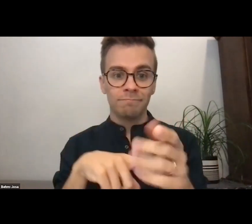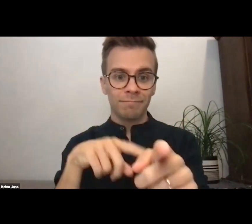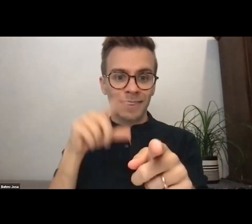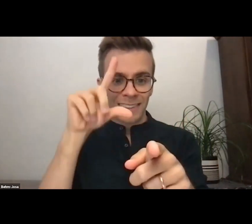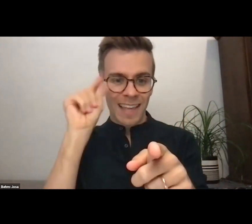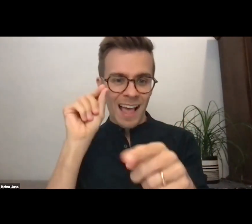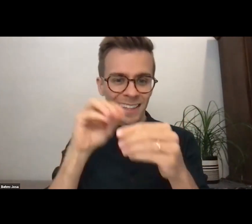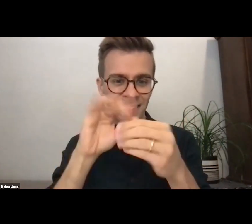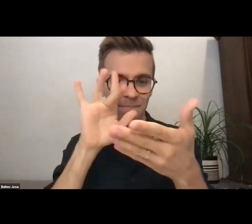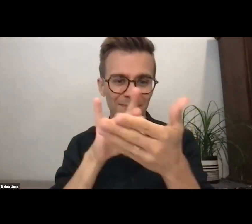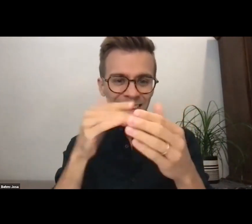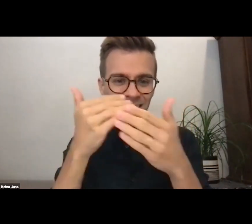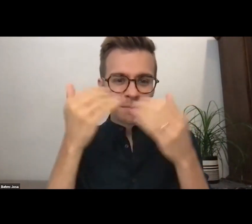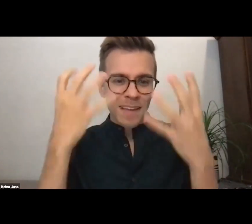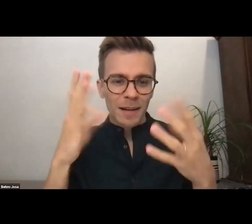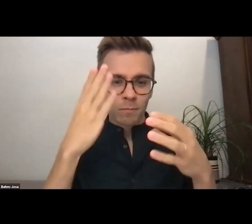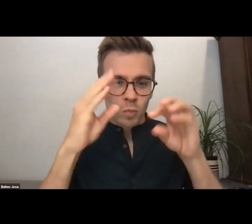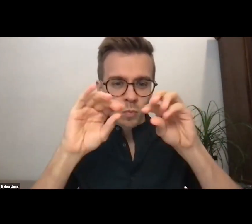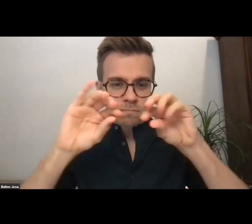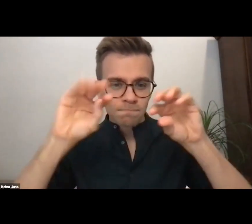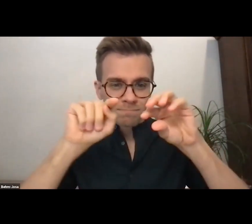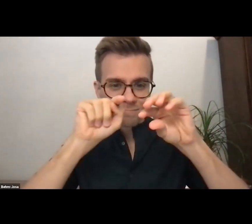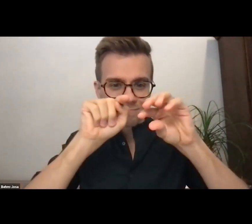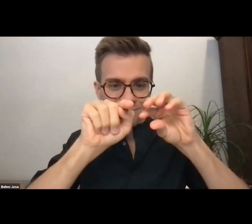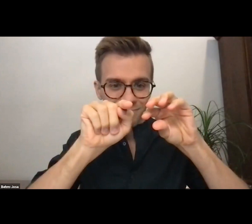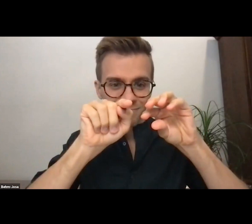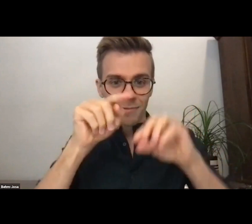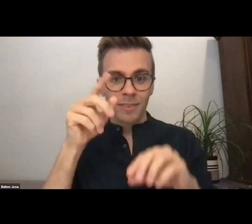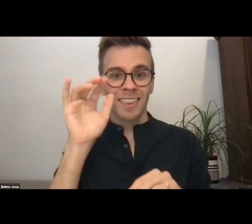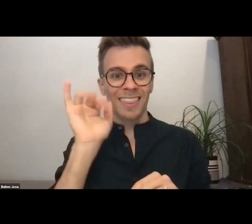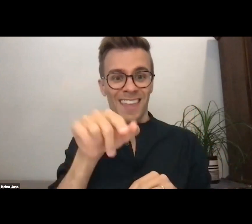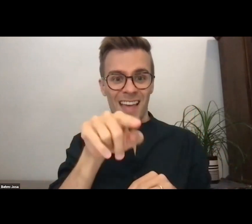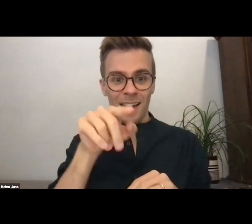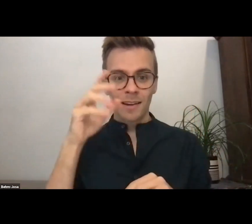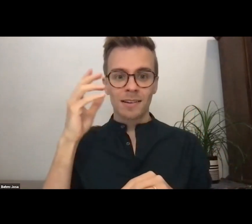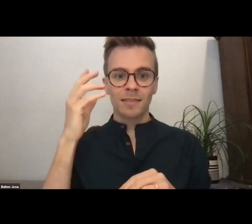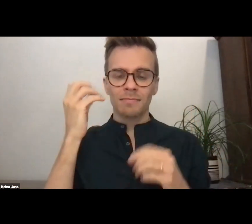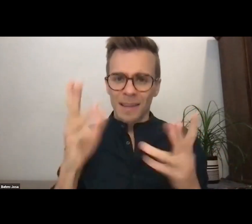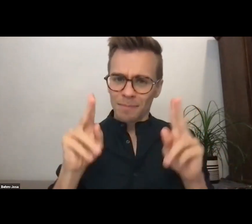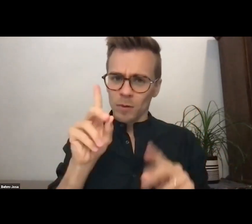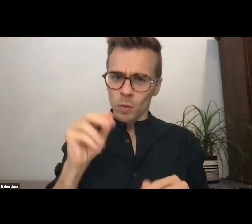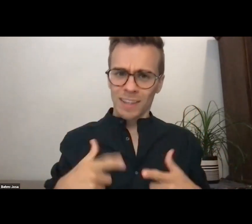And it shows where folks live. If you look, Gallaudet is actually very close to the cluster of blue pins.